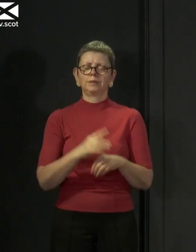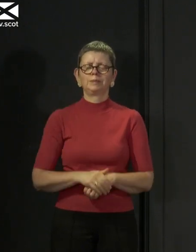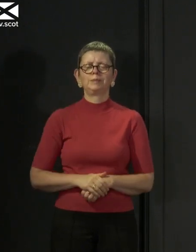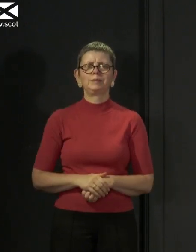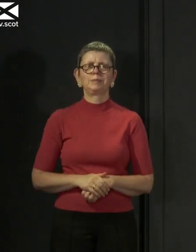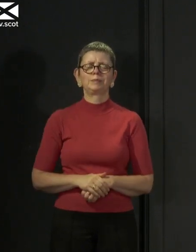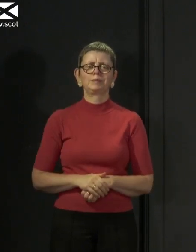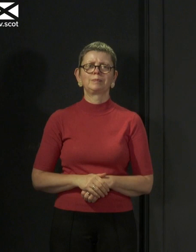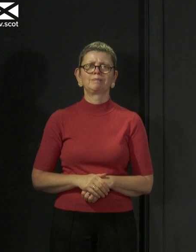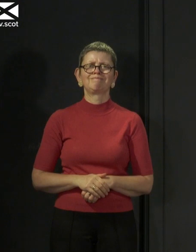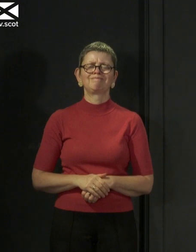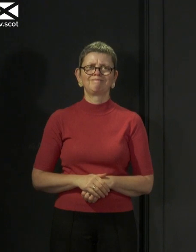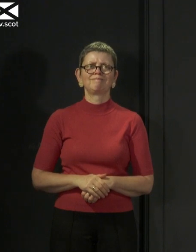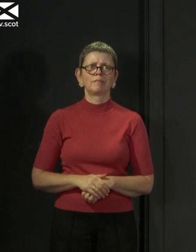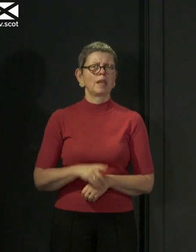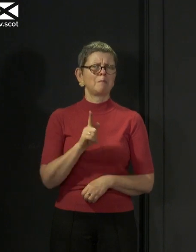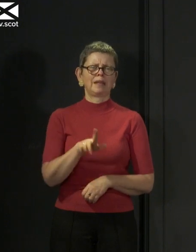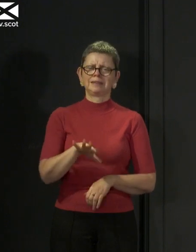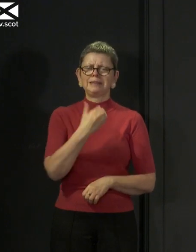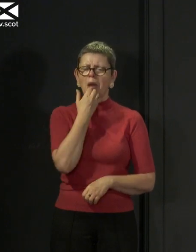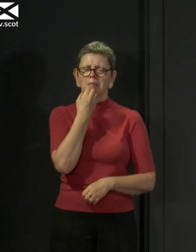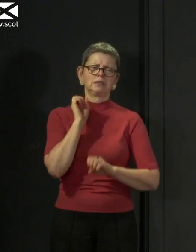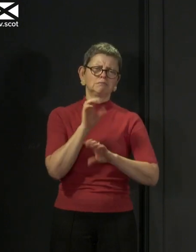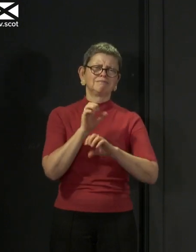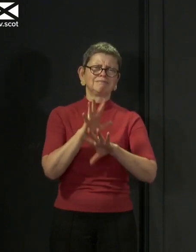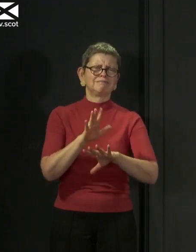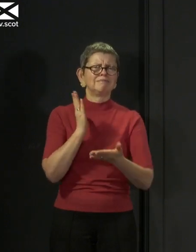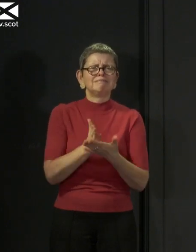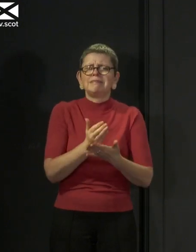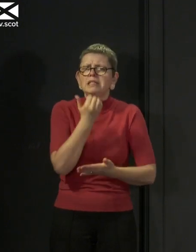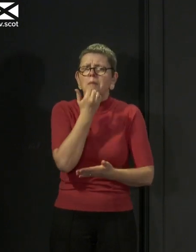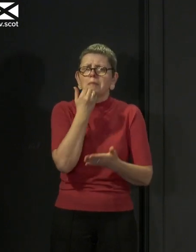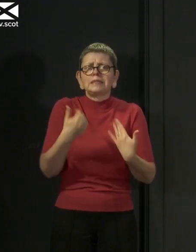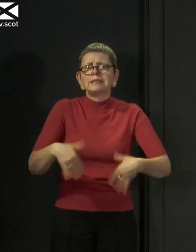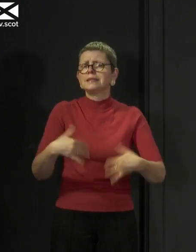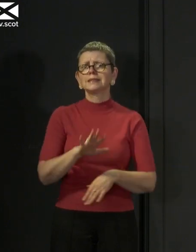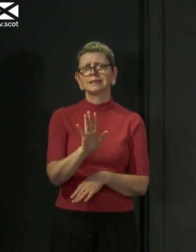As always, I will stress that these numbers are not simply statistics. They represent